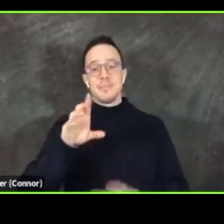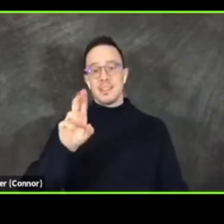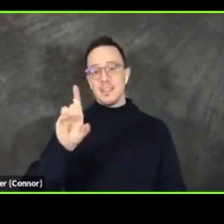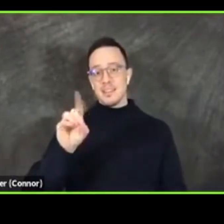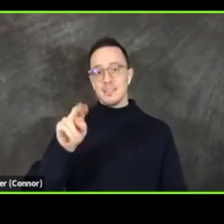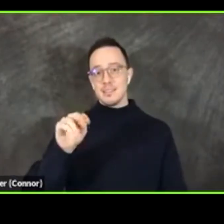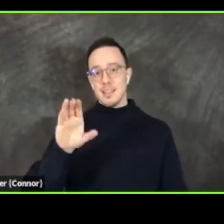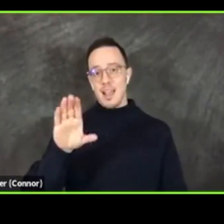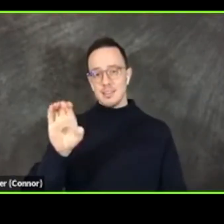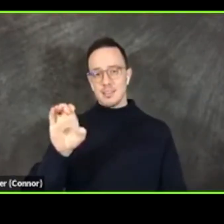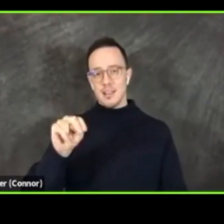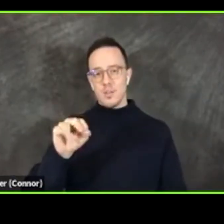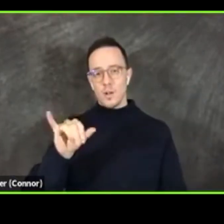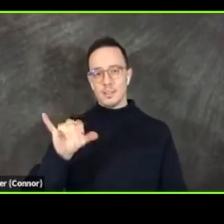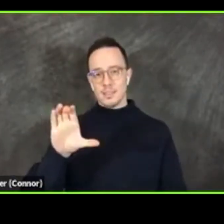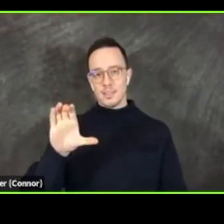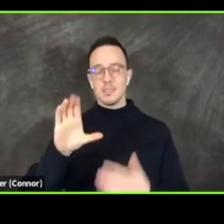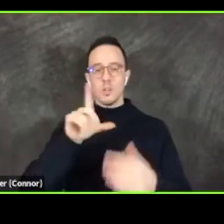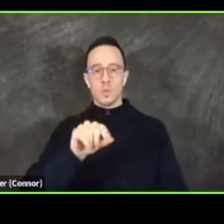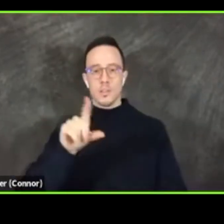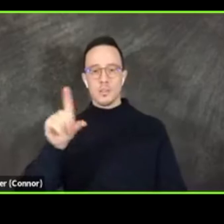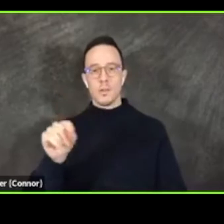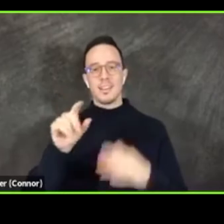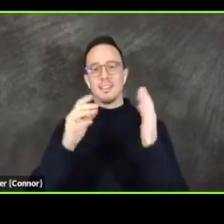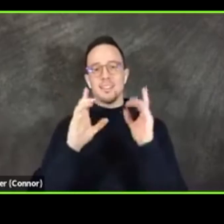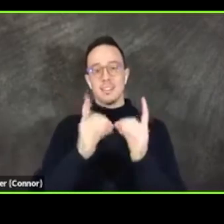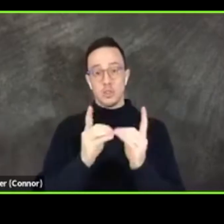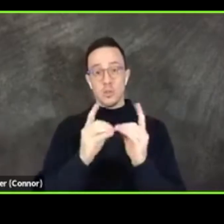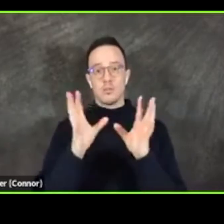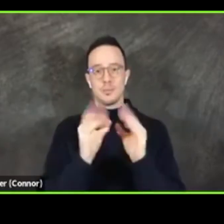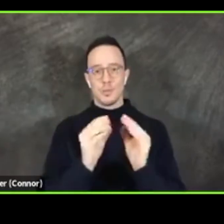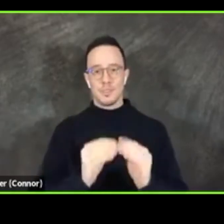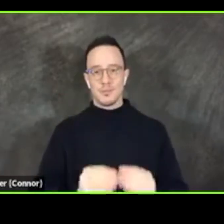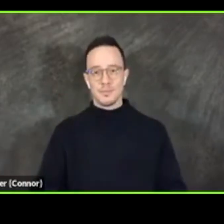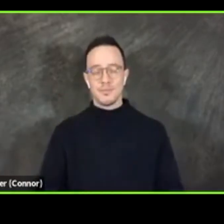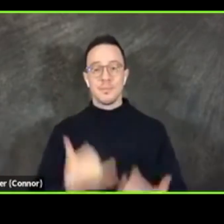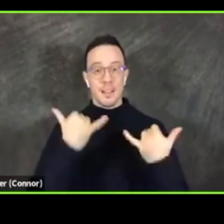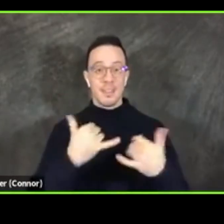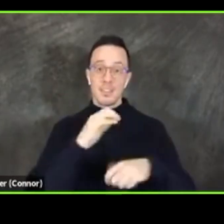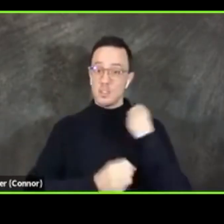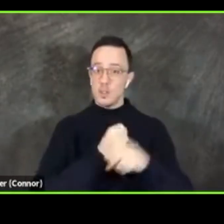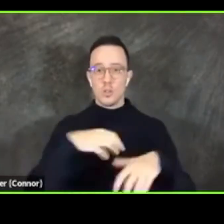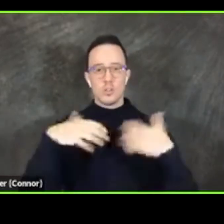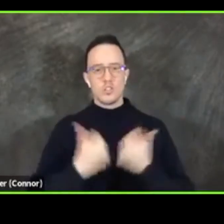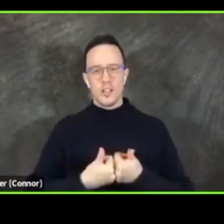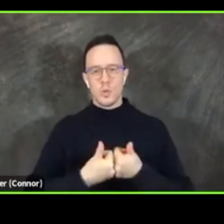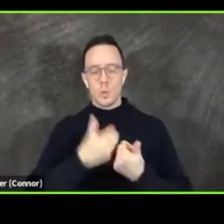THIS YEAR WE FIND OURSELVES UNDER CHALLENGING CIRCUMSTANCES AND AS SUCH, WE'VE FOUND A WAY TO MAINTAIN OUR COMMITMENT TO YOU